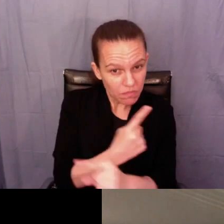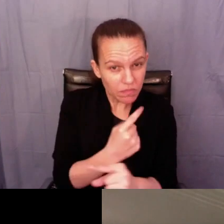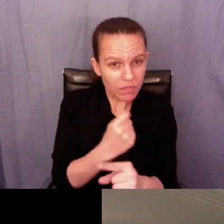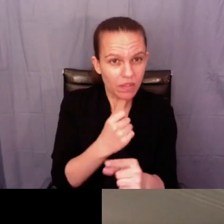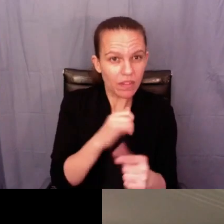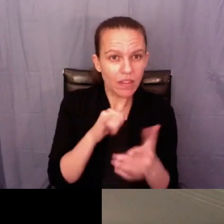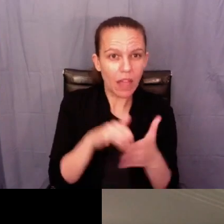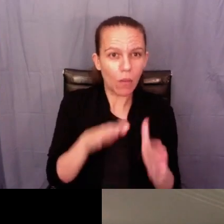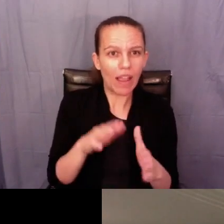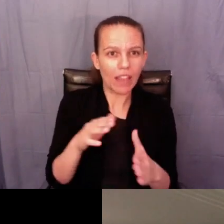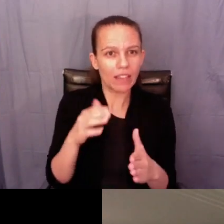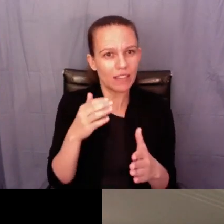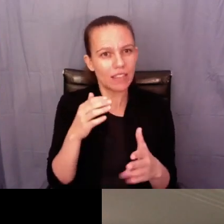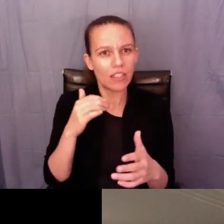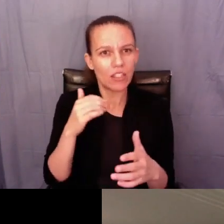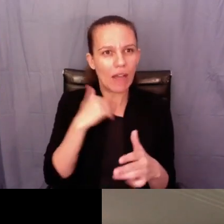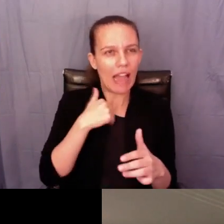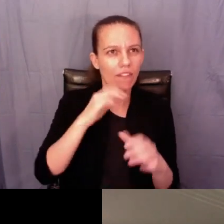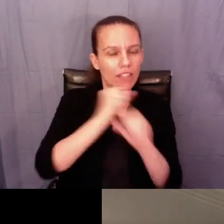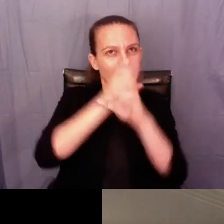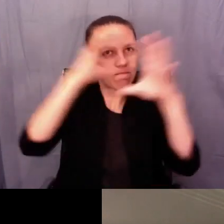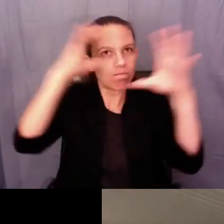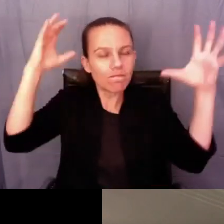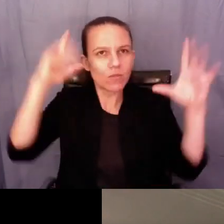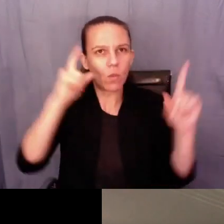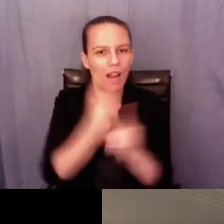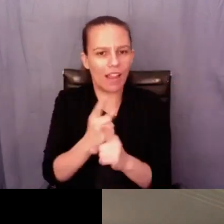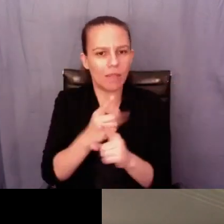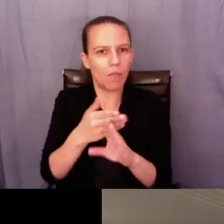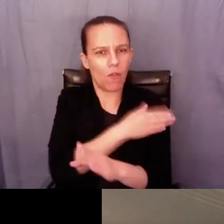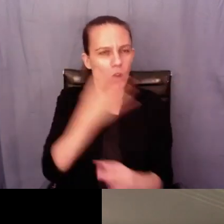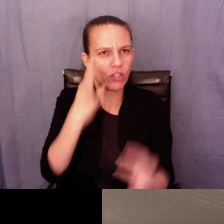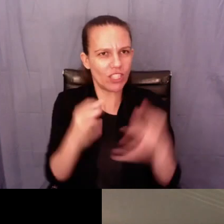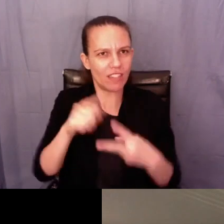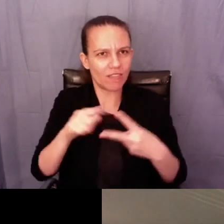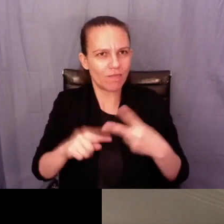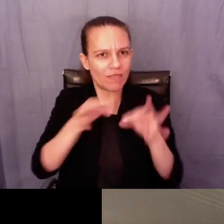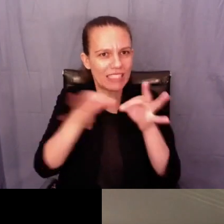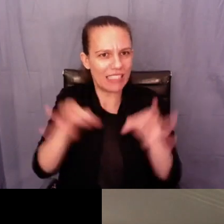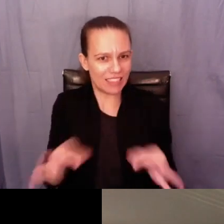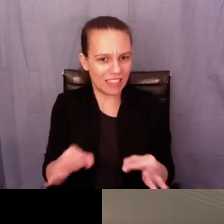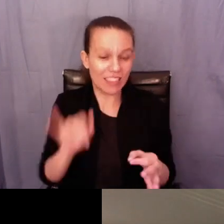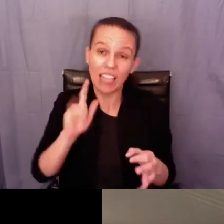the right things sort of in mind and i try to be careful with those so that i'm not